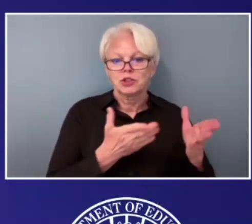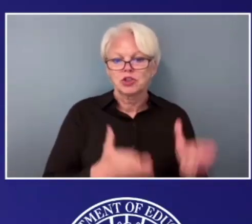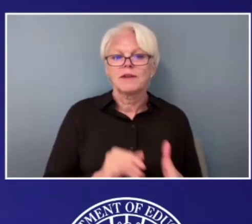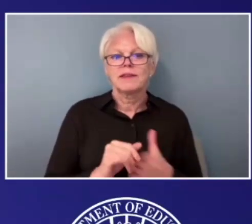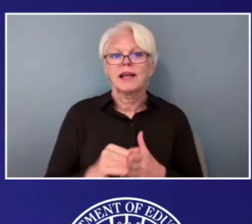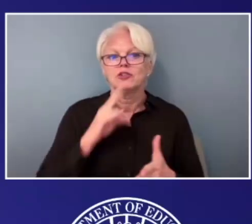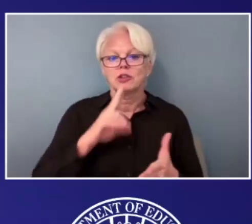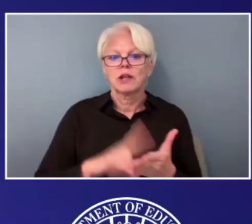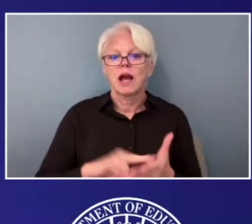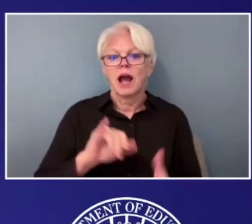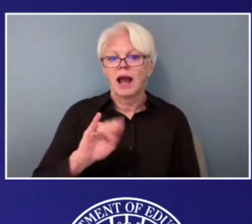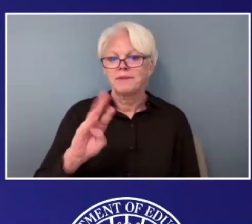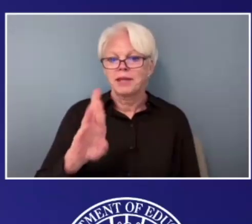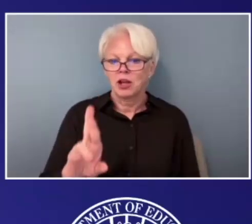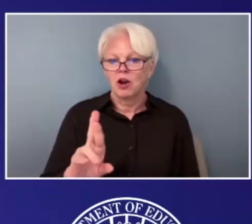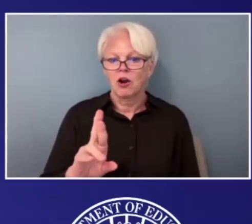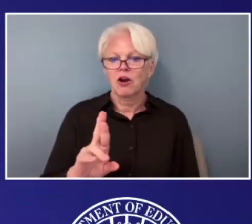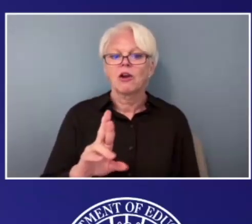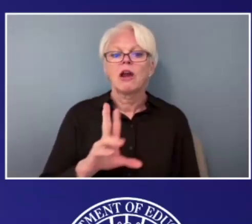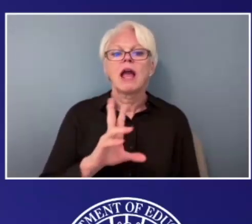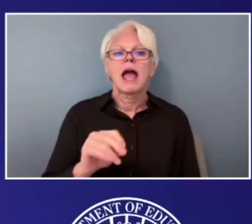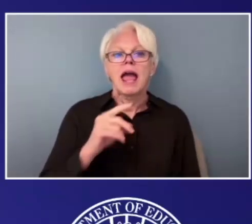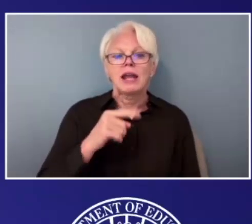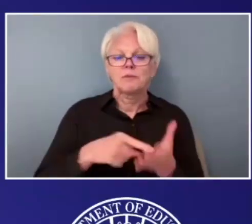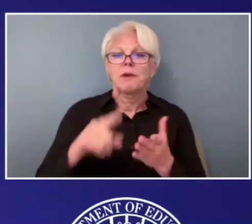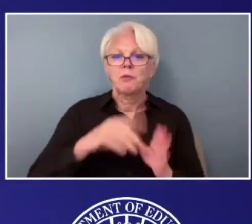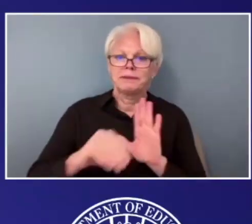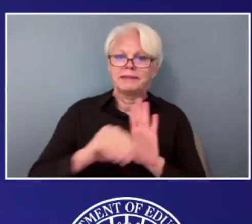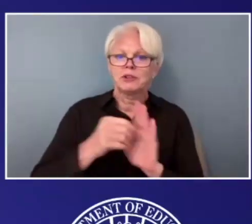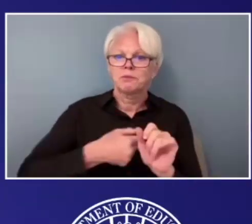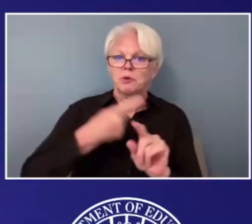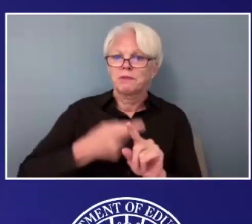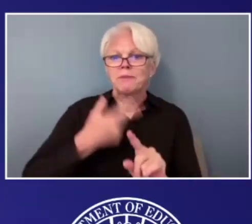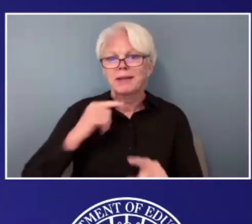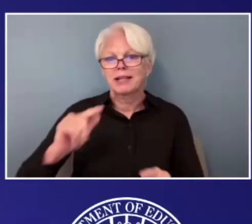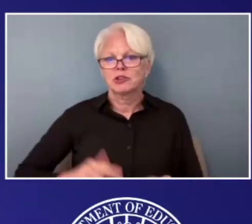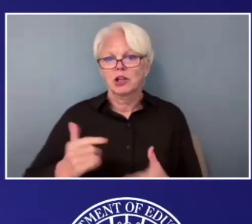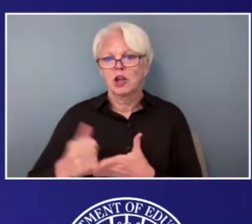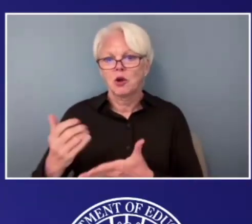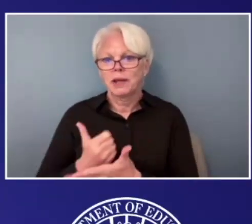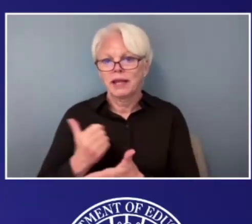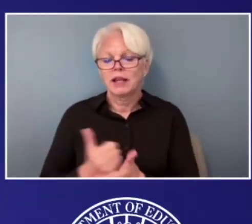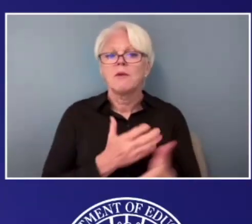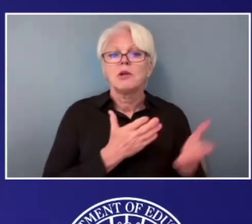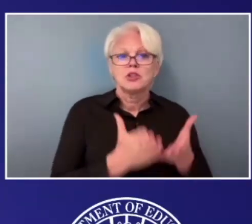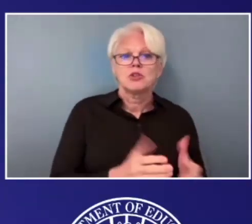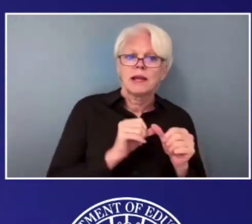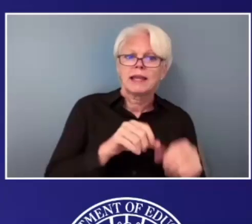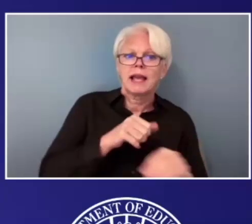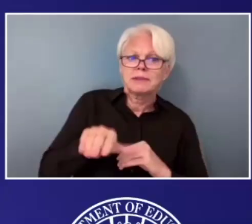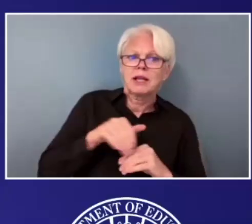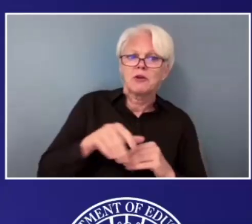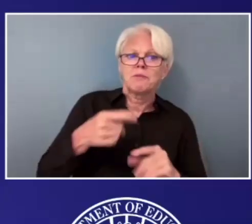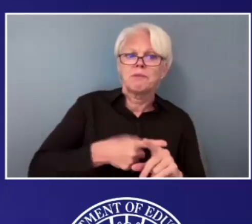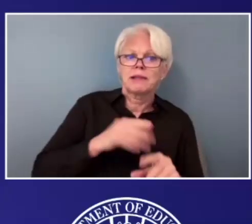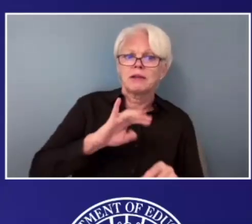and her payments would be $0 per month because she's low-income. Her servicer kept sending her monthly bills for the standard repayment amount.